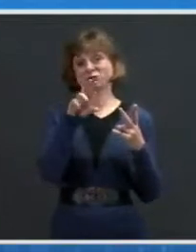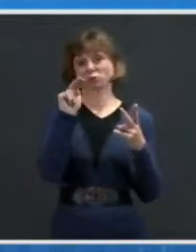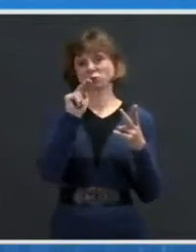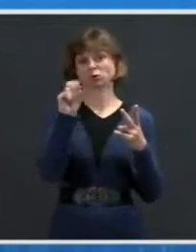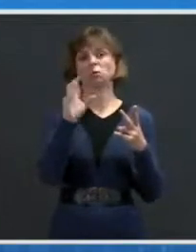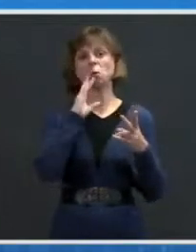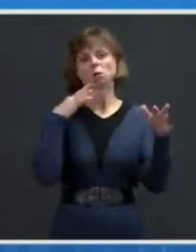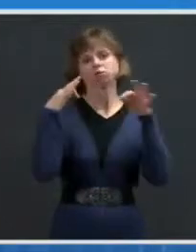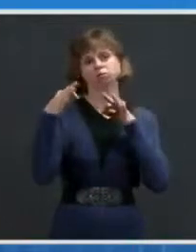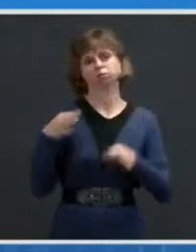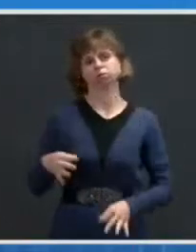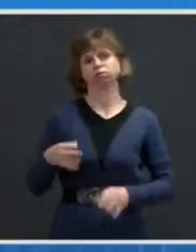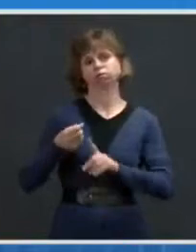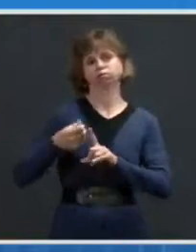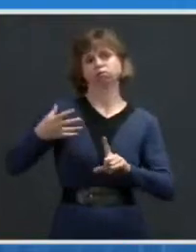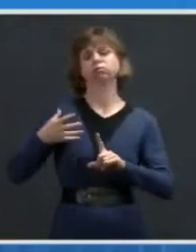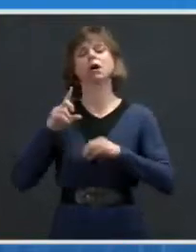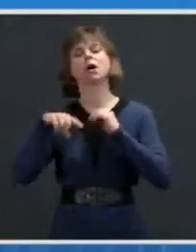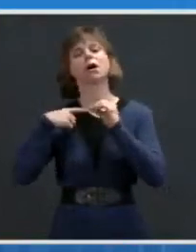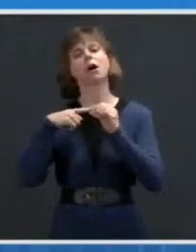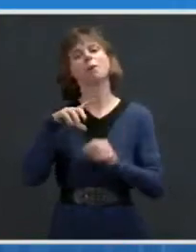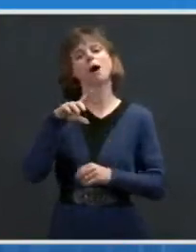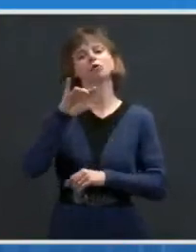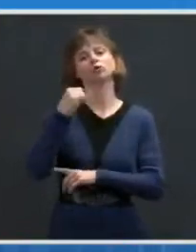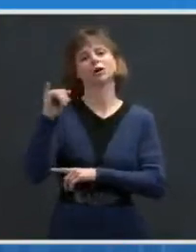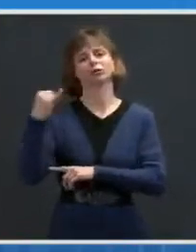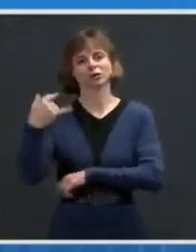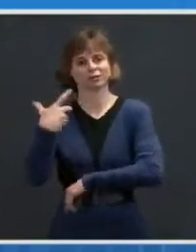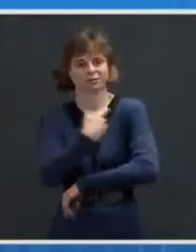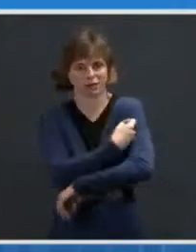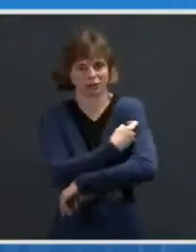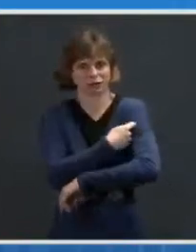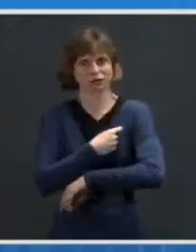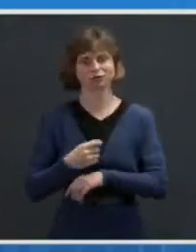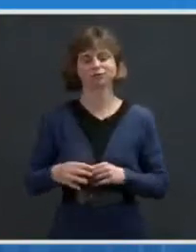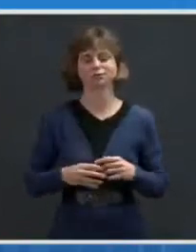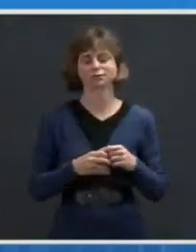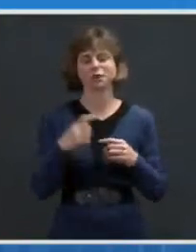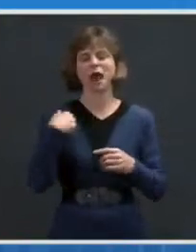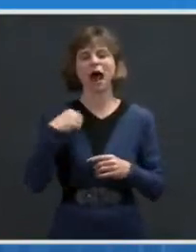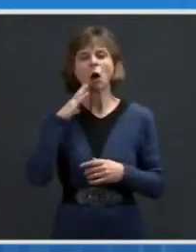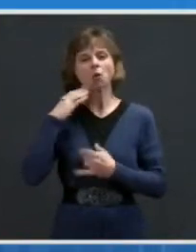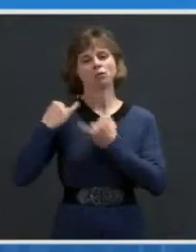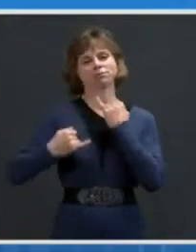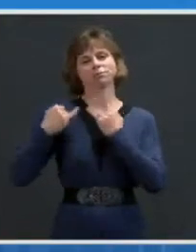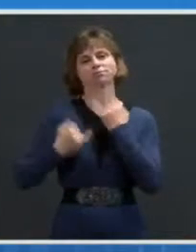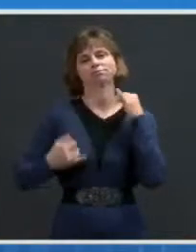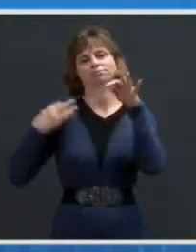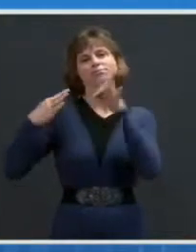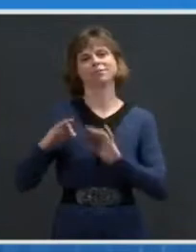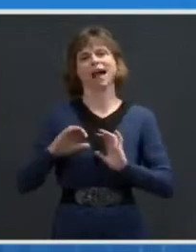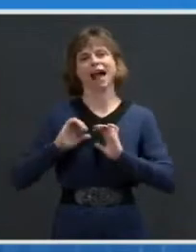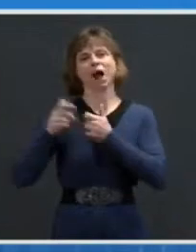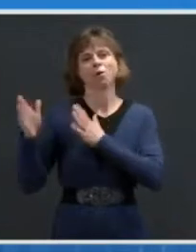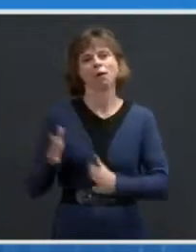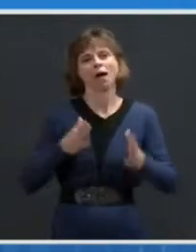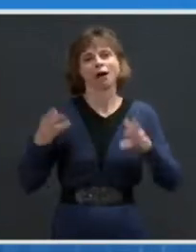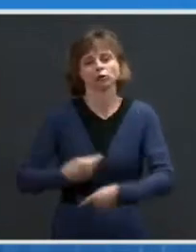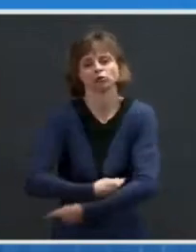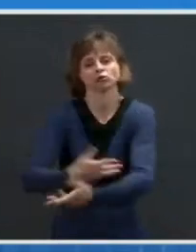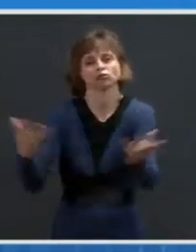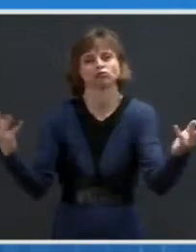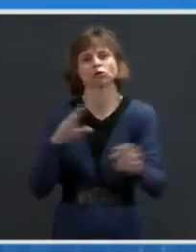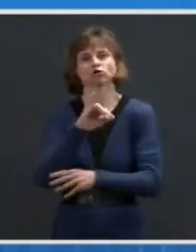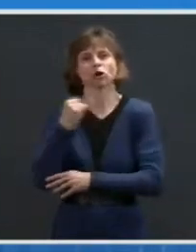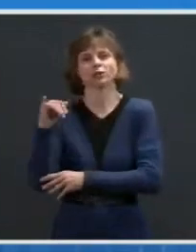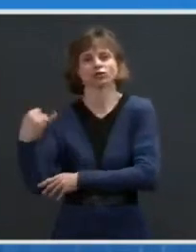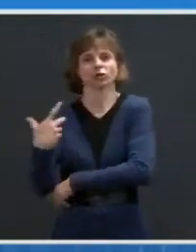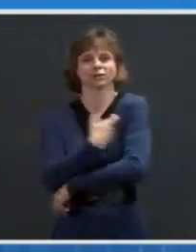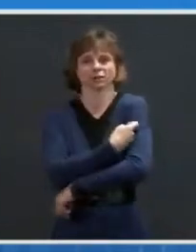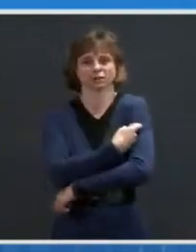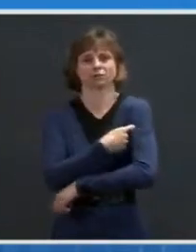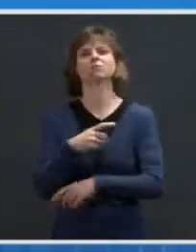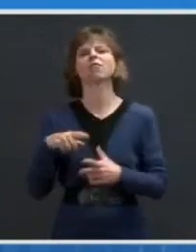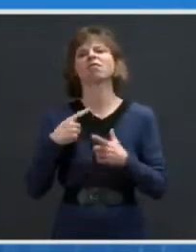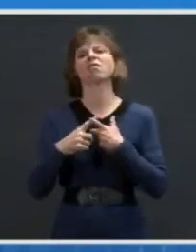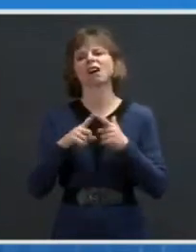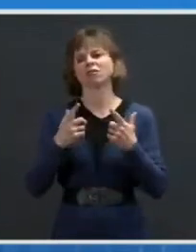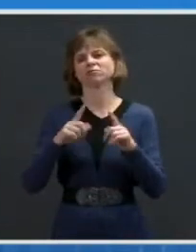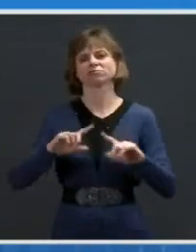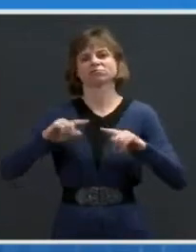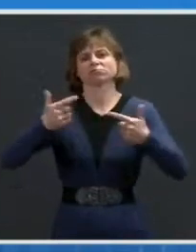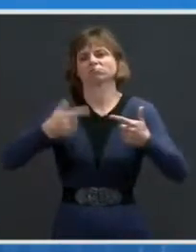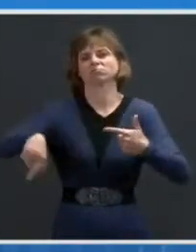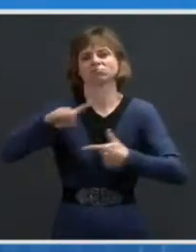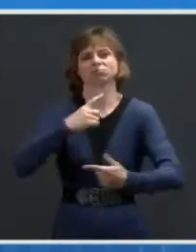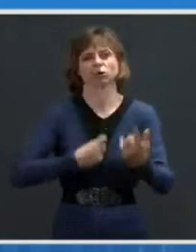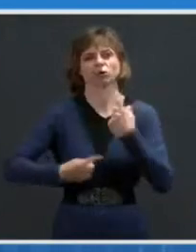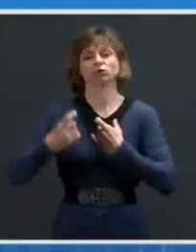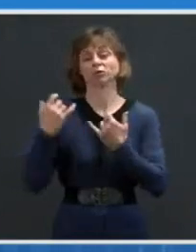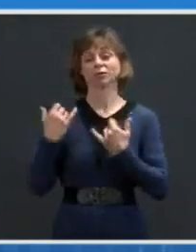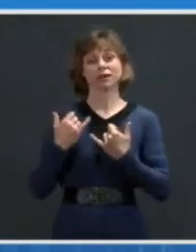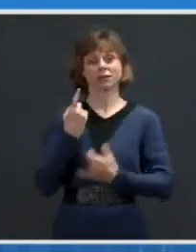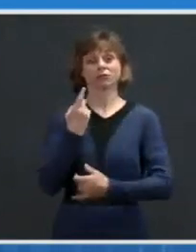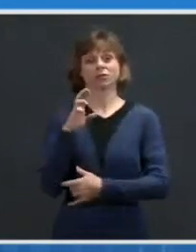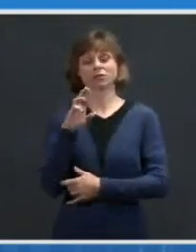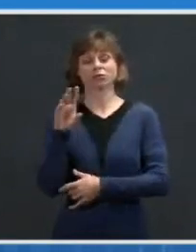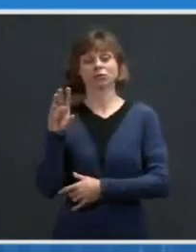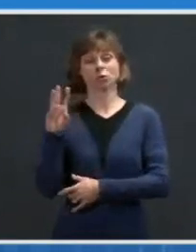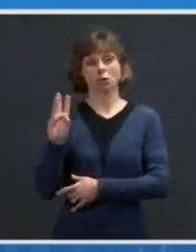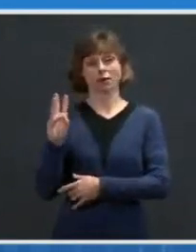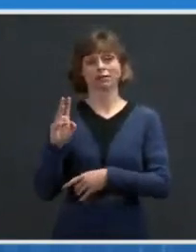DR. FAUCI AND DR. NUNEZ-SMITH